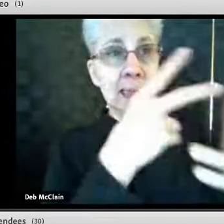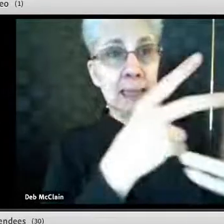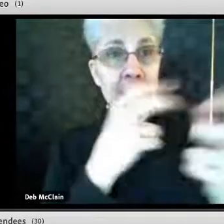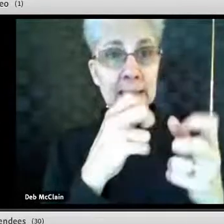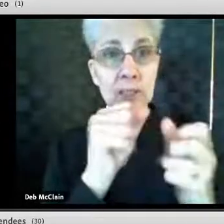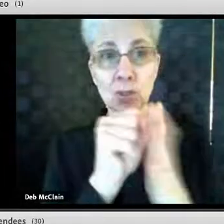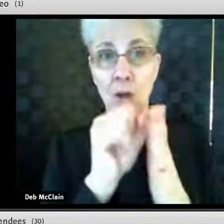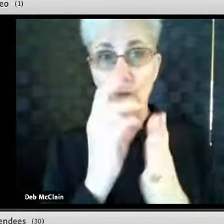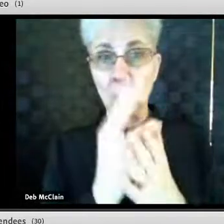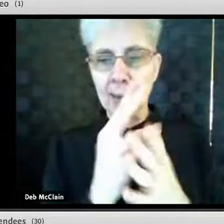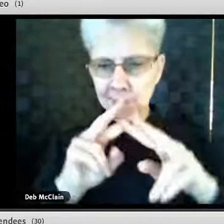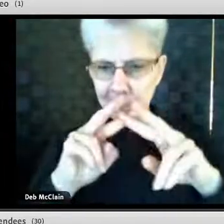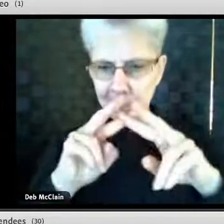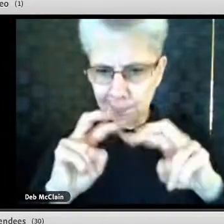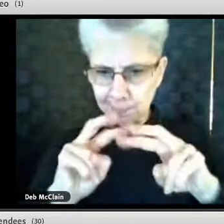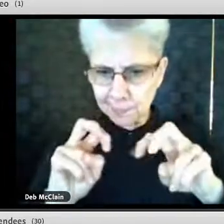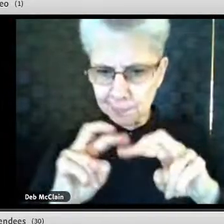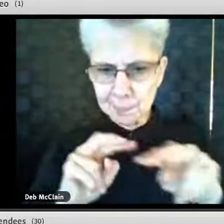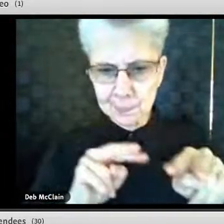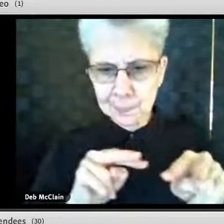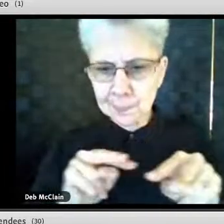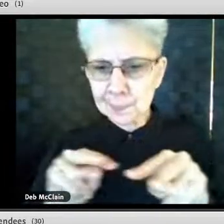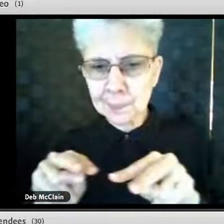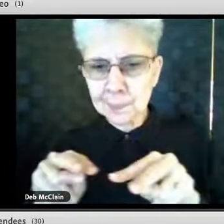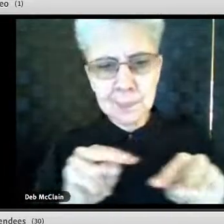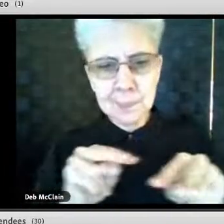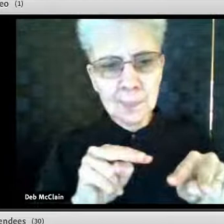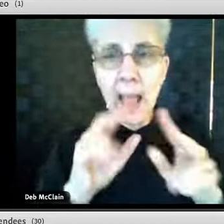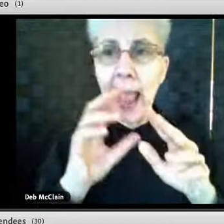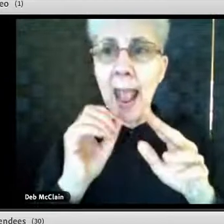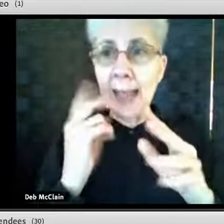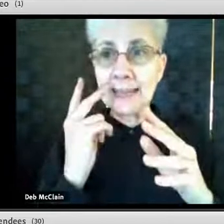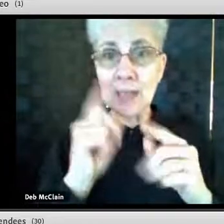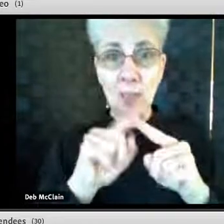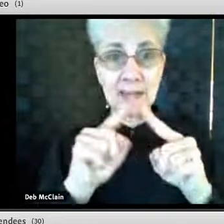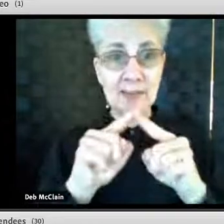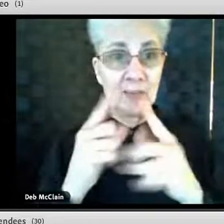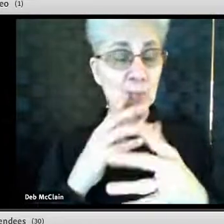and look at stuff and, you know, have different things for all of the different stuff